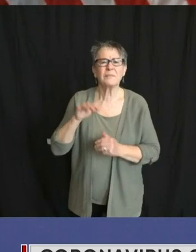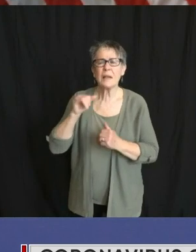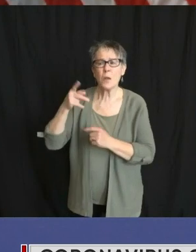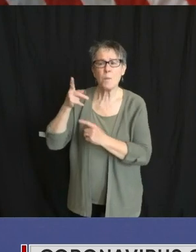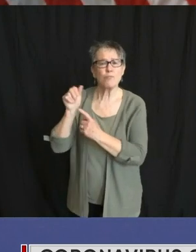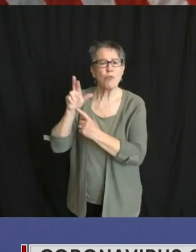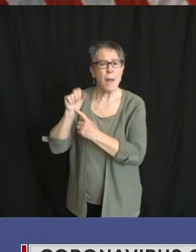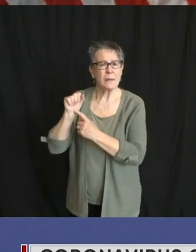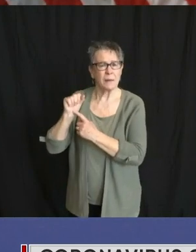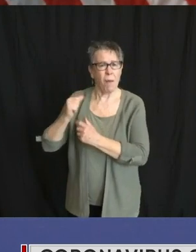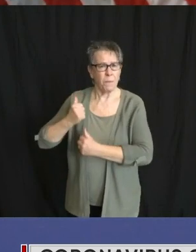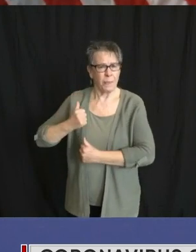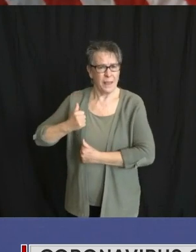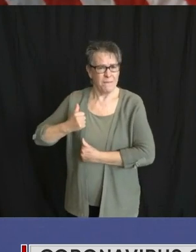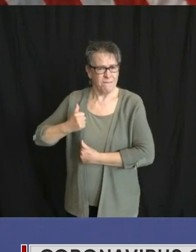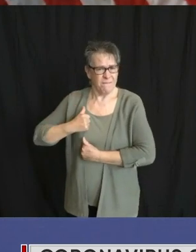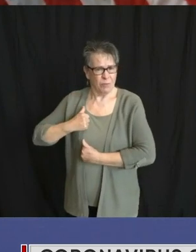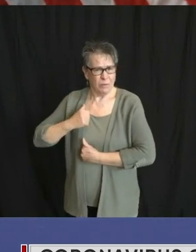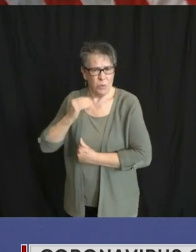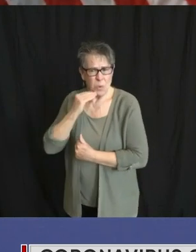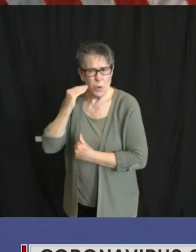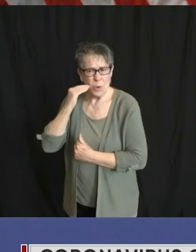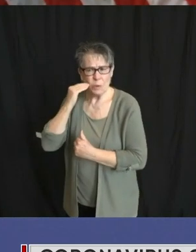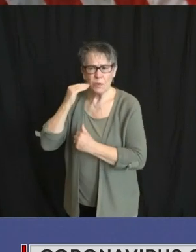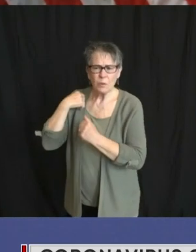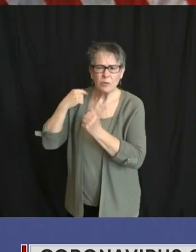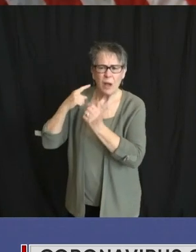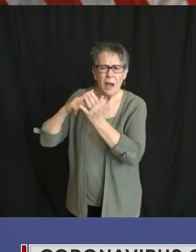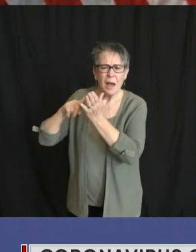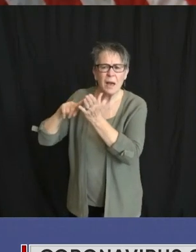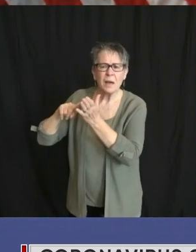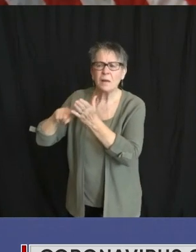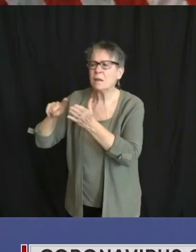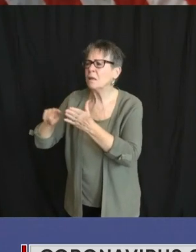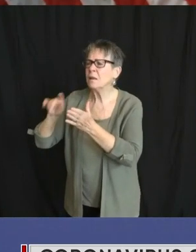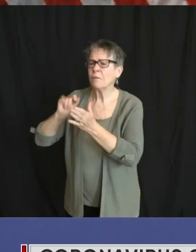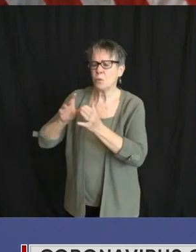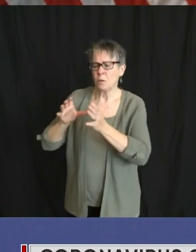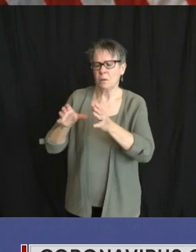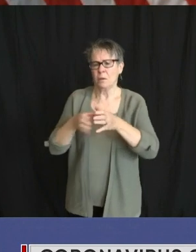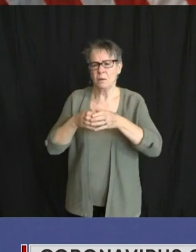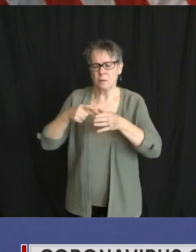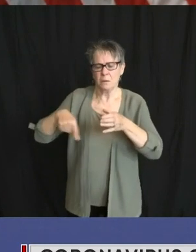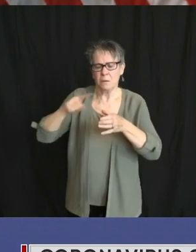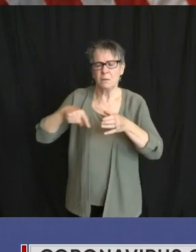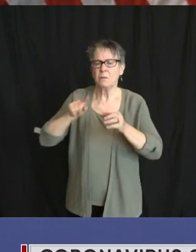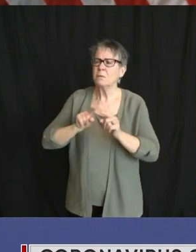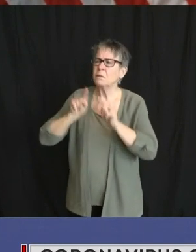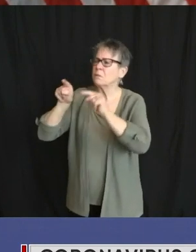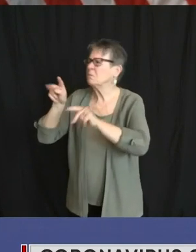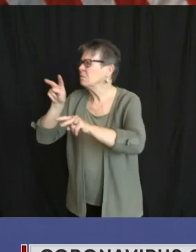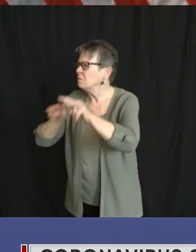OUR EYES AND EARS. I WILL DEFER ON THAT. THEY ARE THERE FOR A